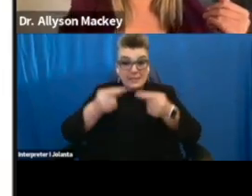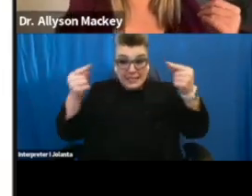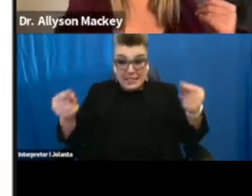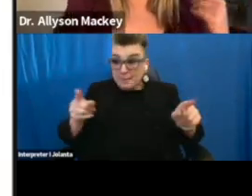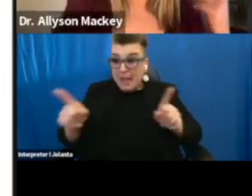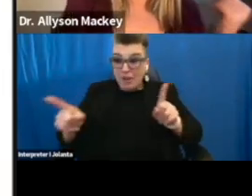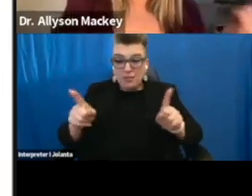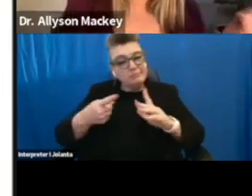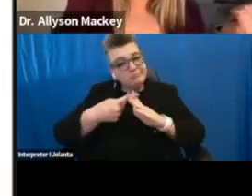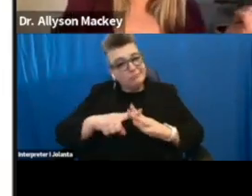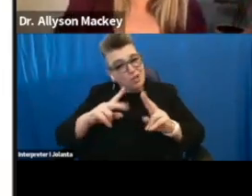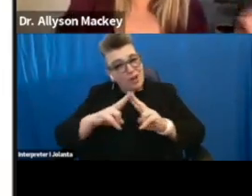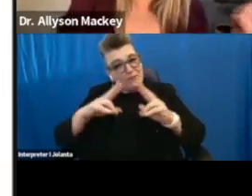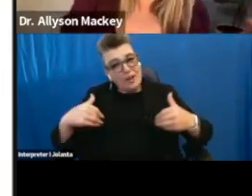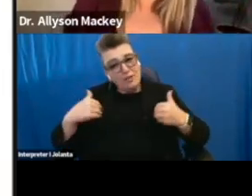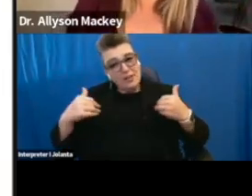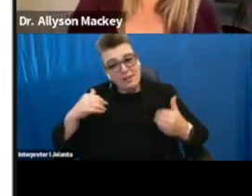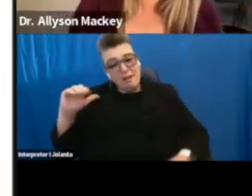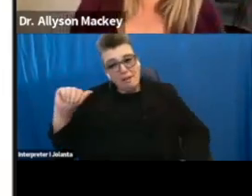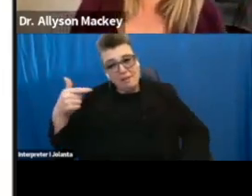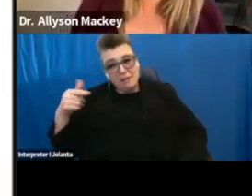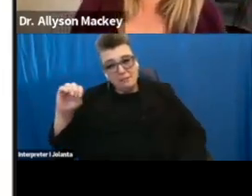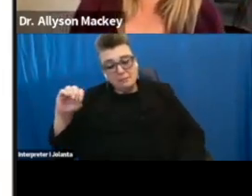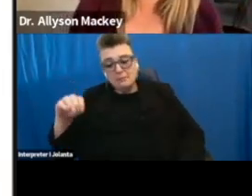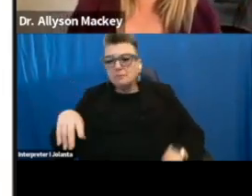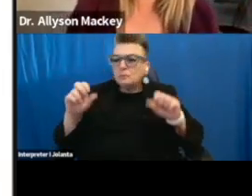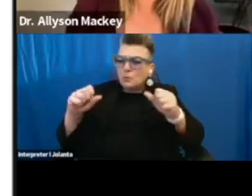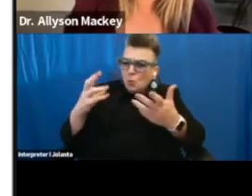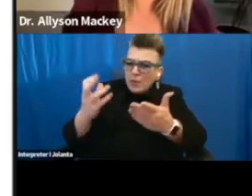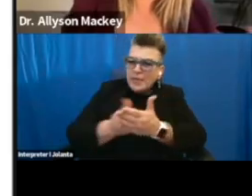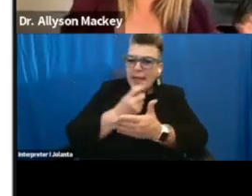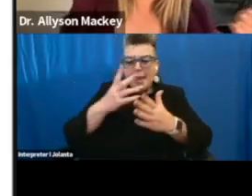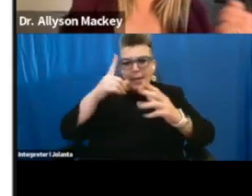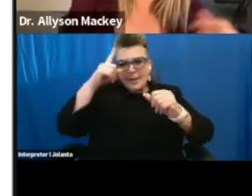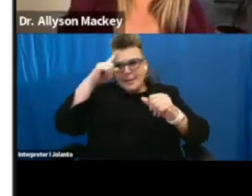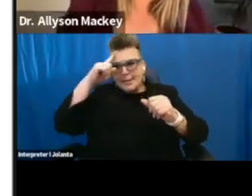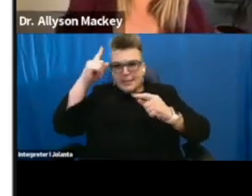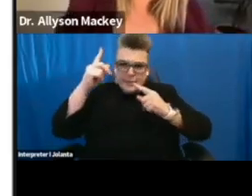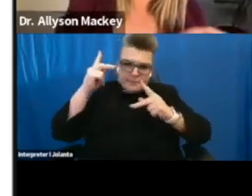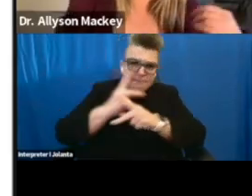think about different approaches to supporting families of young children so right now we have